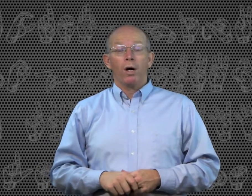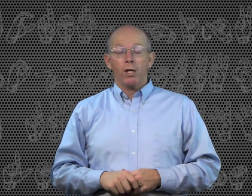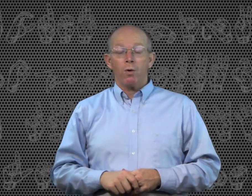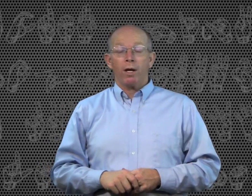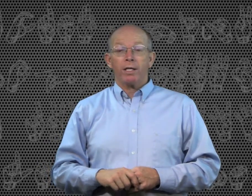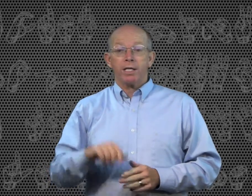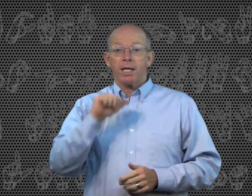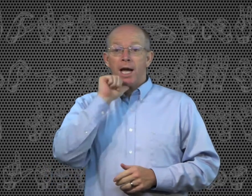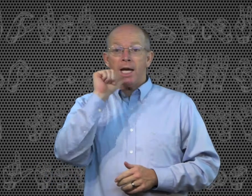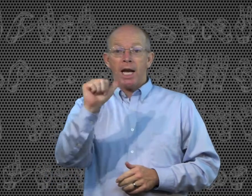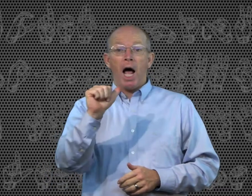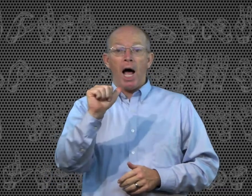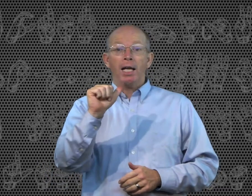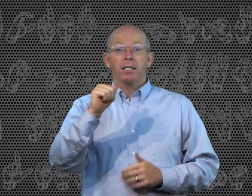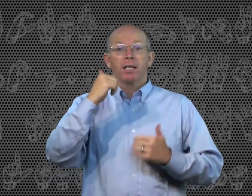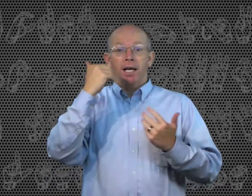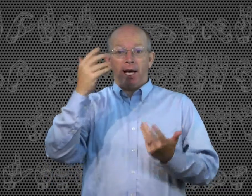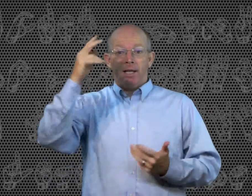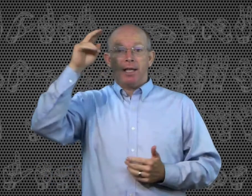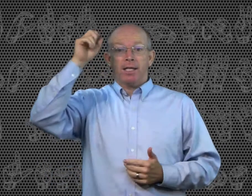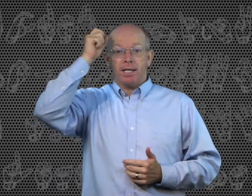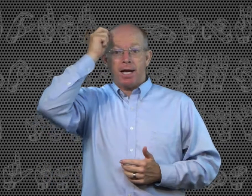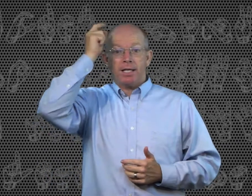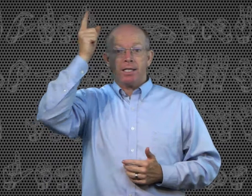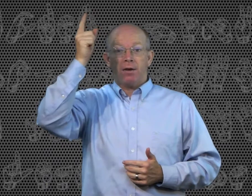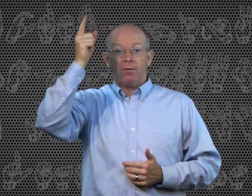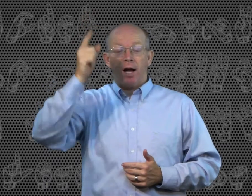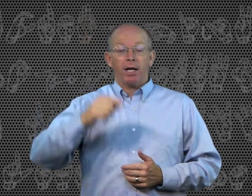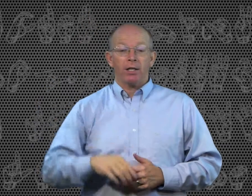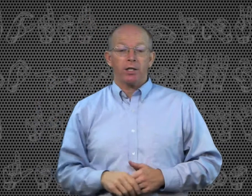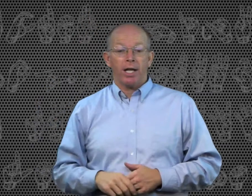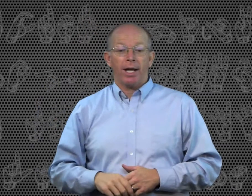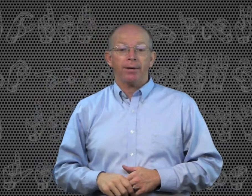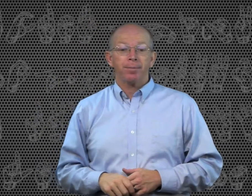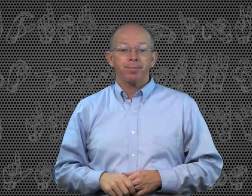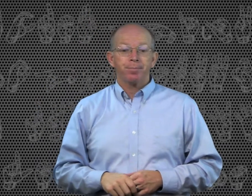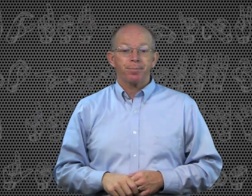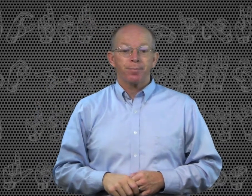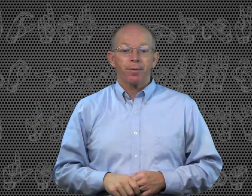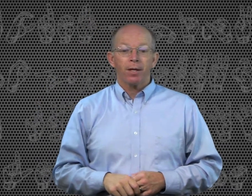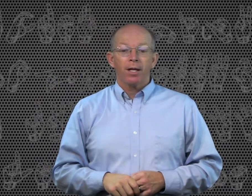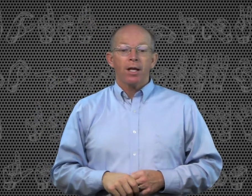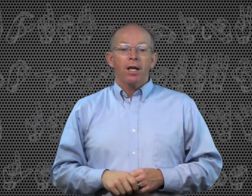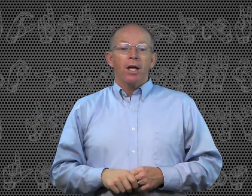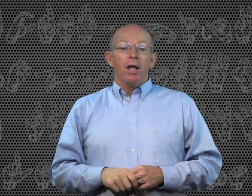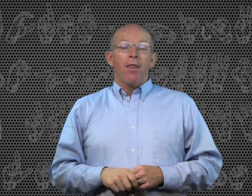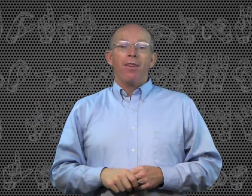Or you can say NOT and the sign itself. NOT UNDERSTAND